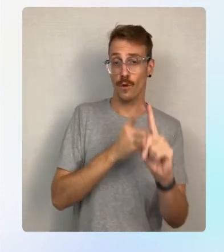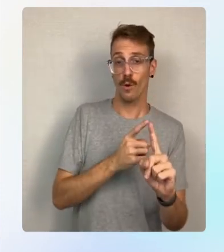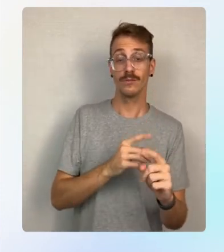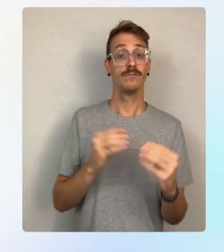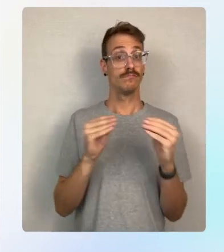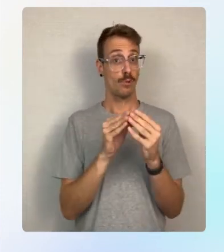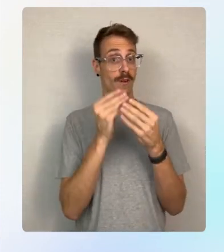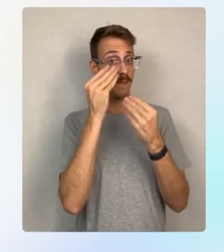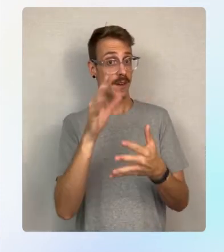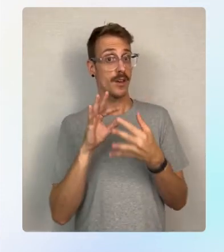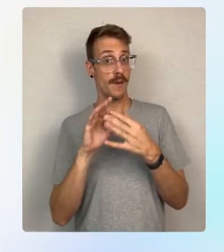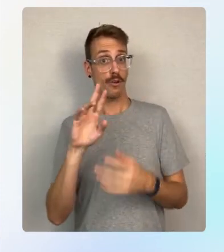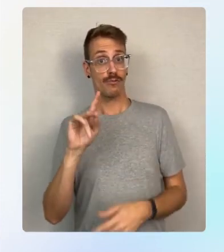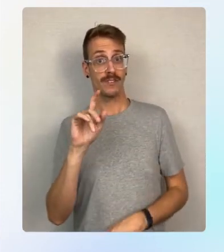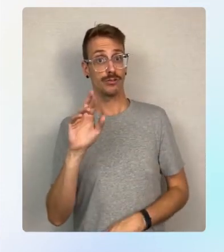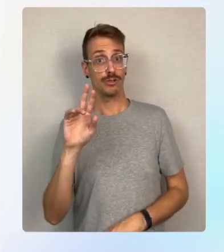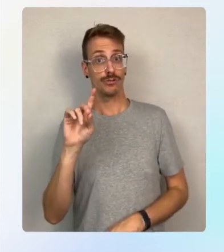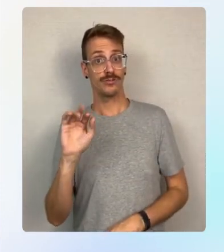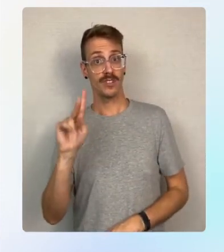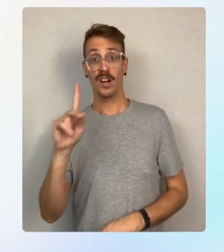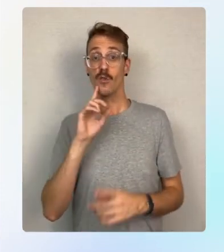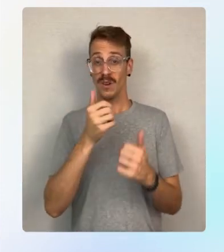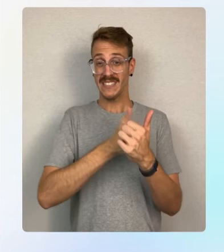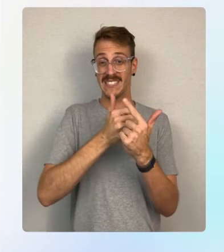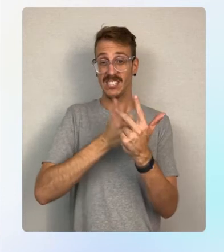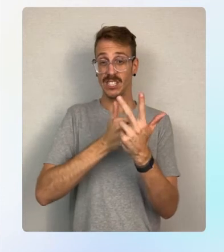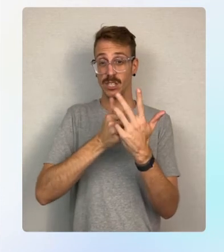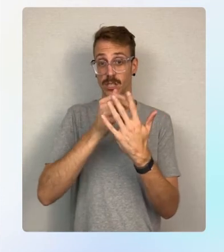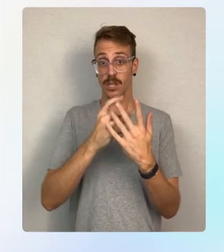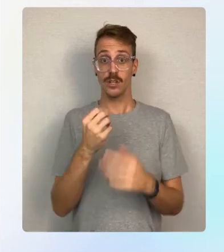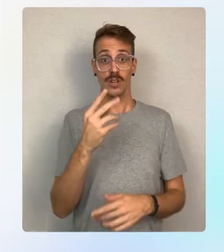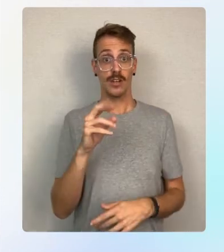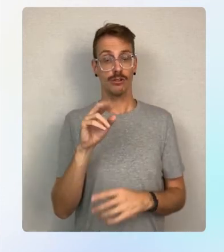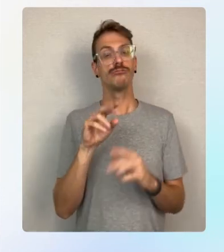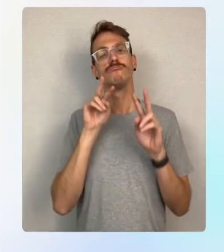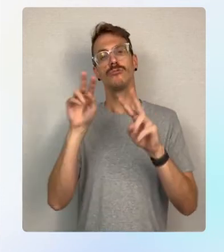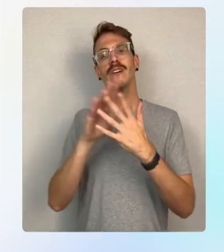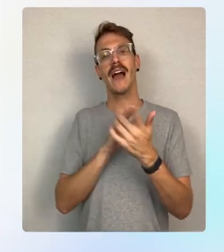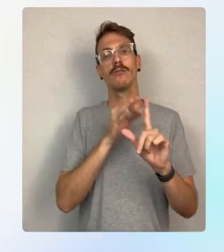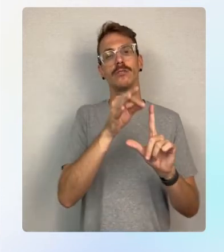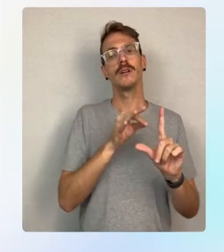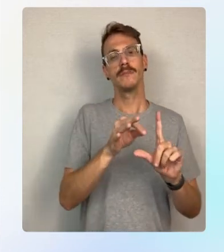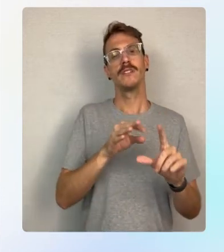For more information on RenderDoc or each of these specific shaders, check out our documentation